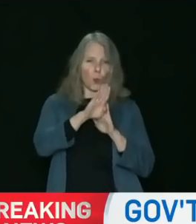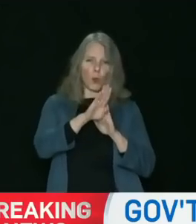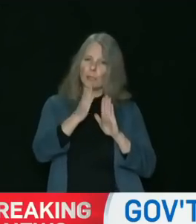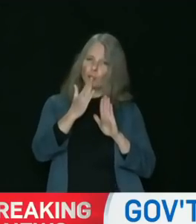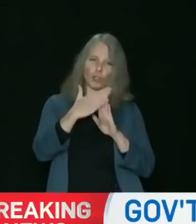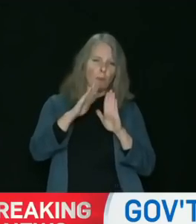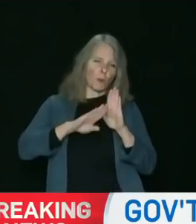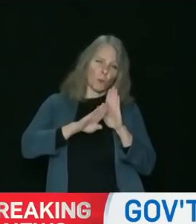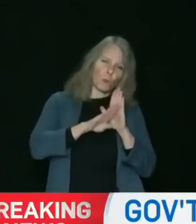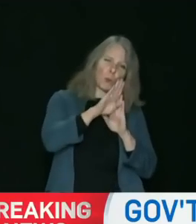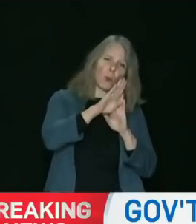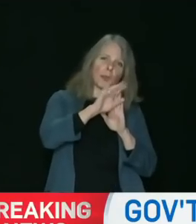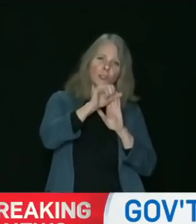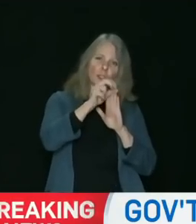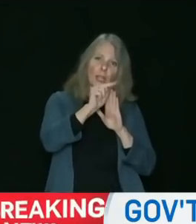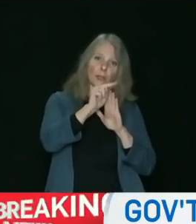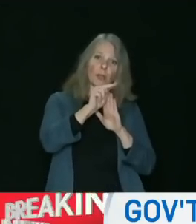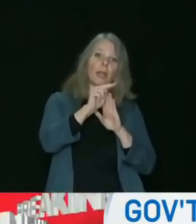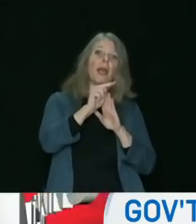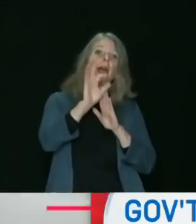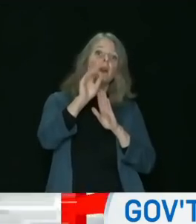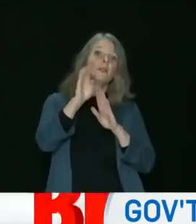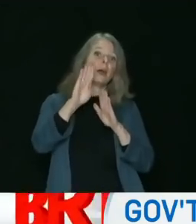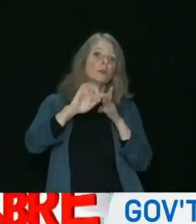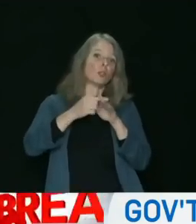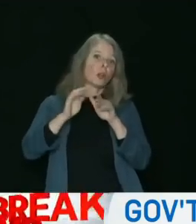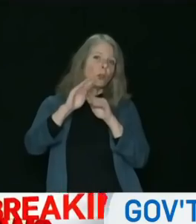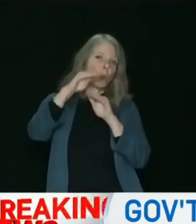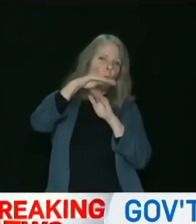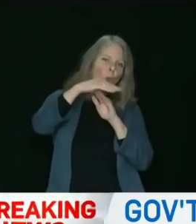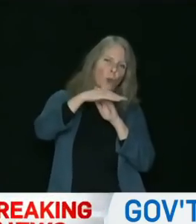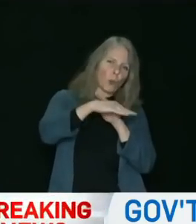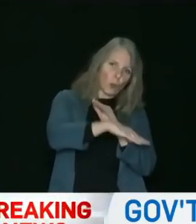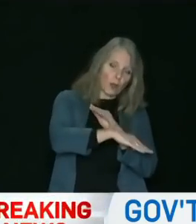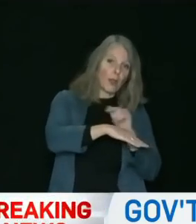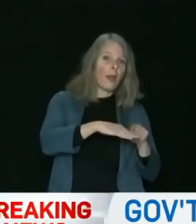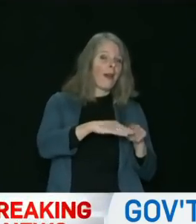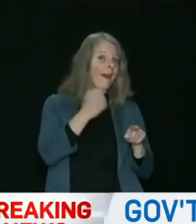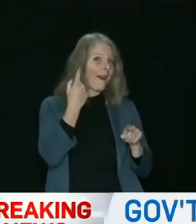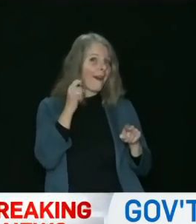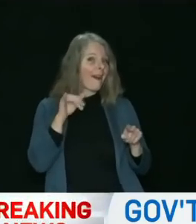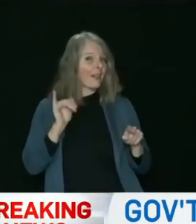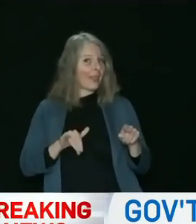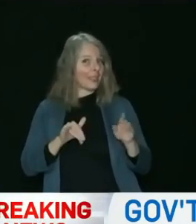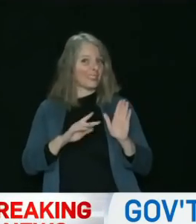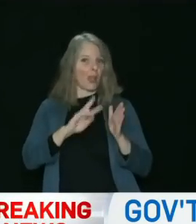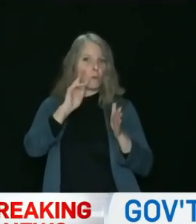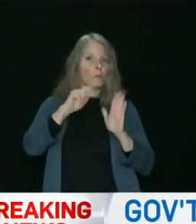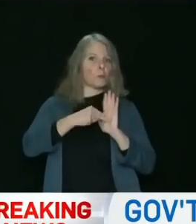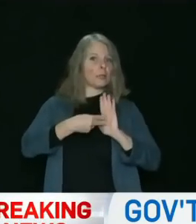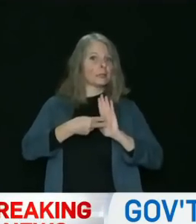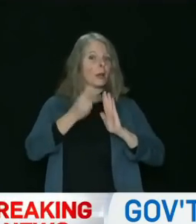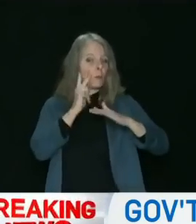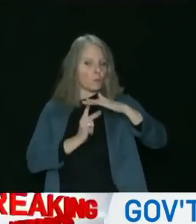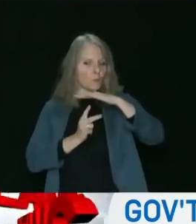VARIANT COULD CAUSE A LARGE WAVE THAT MAY PEAK IN JANUARY AND THEN RECEDE INTO FEBRUARY.